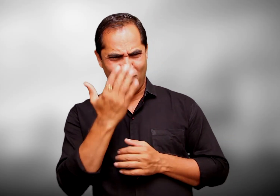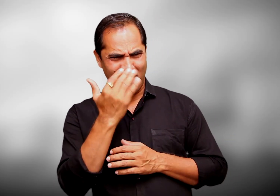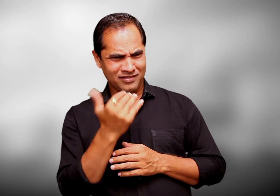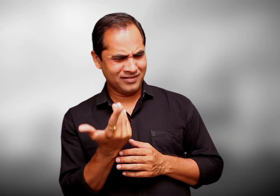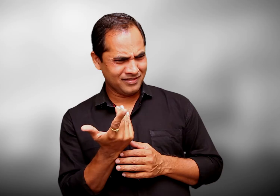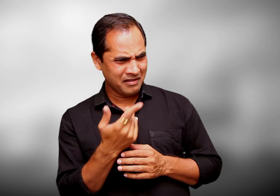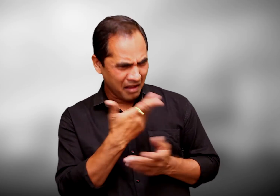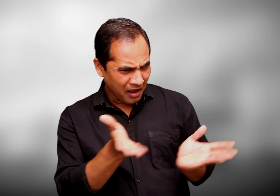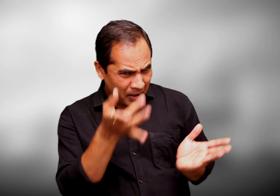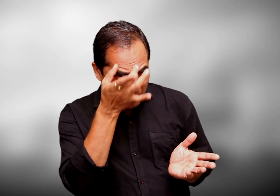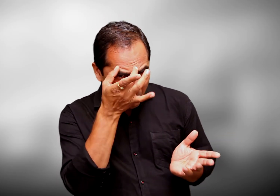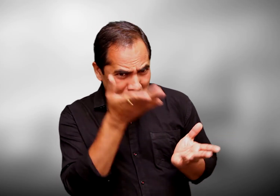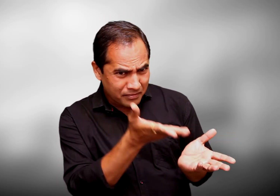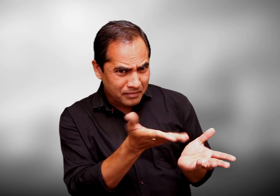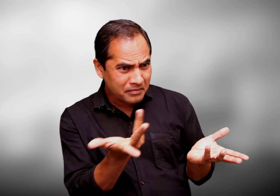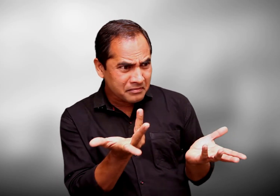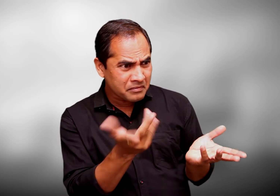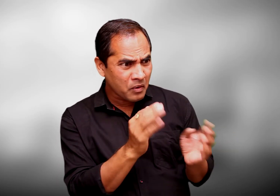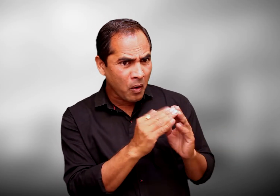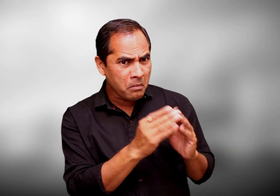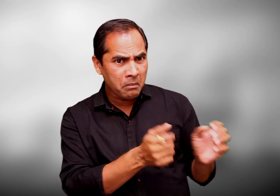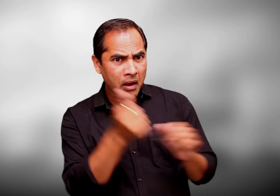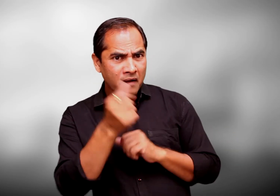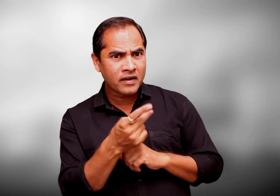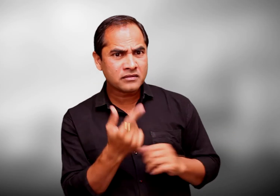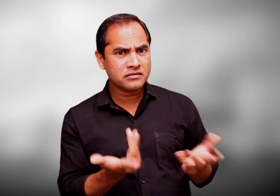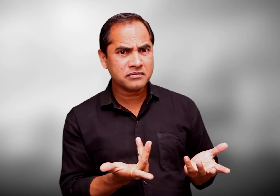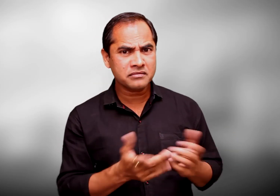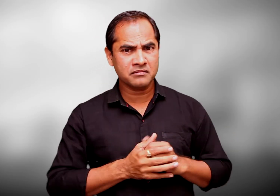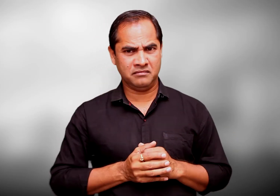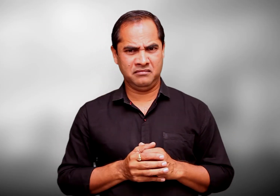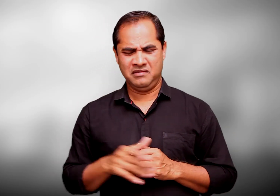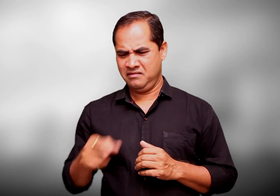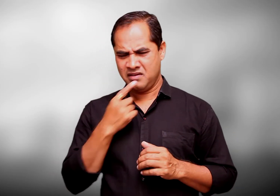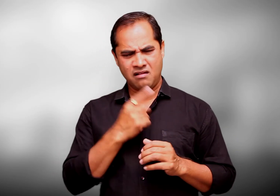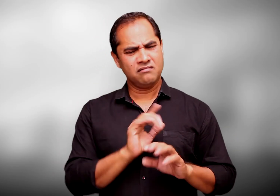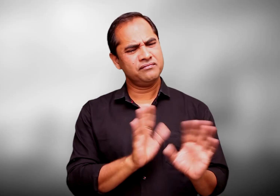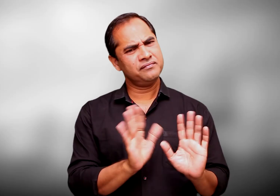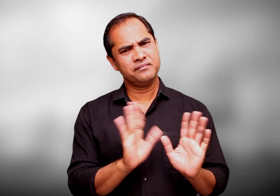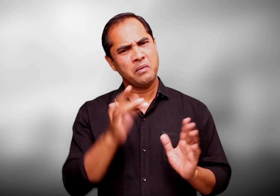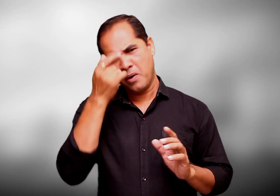' Why is something the matter?' the conductor asked. 'No nothing's the